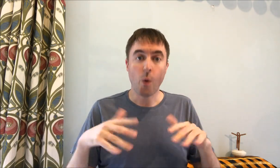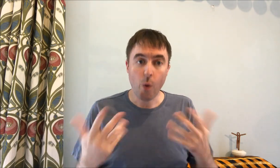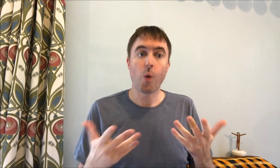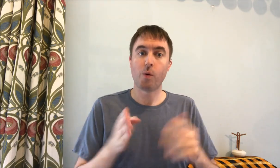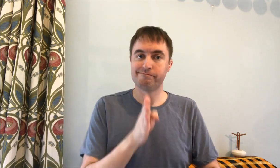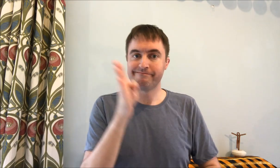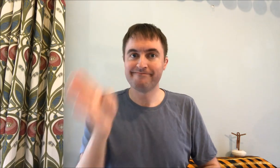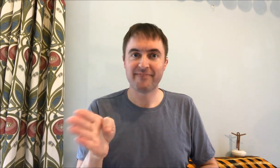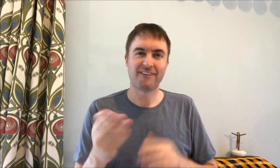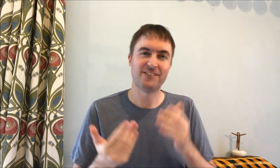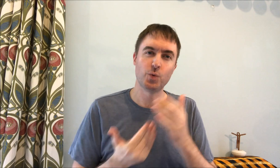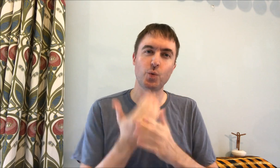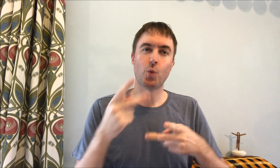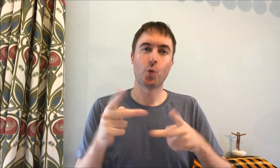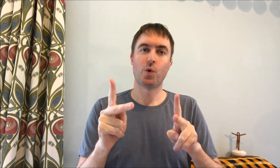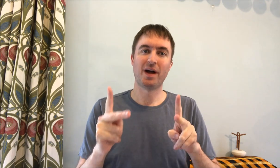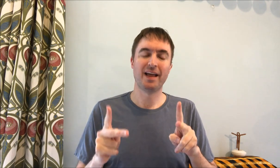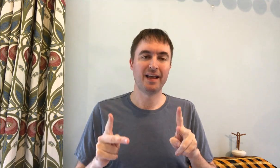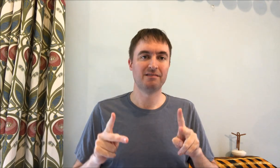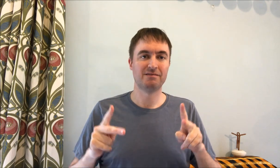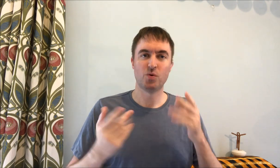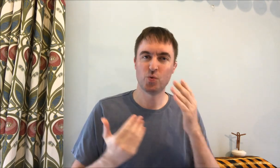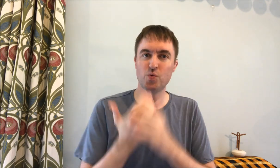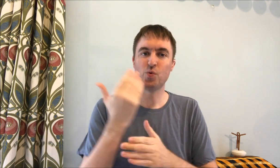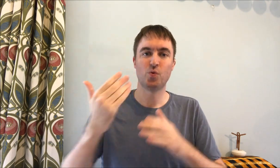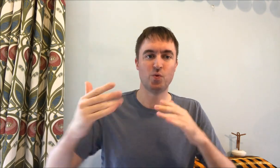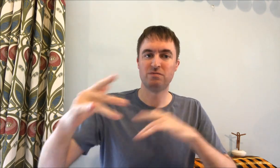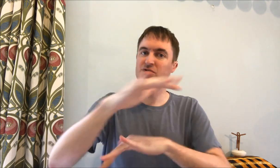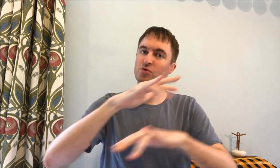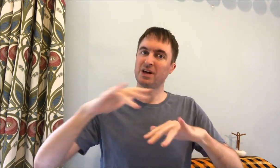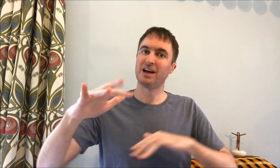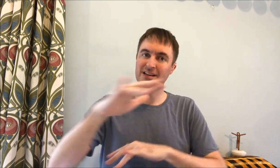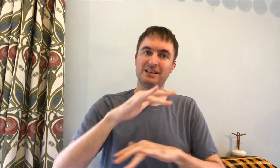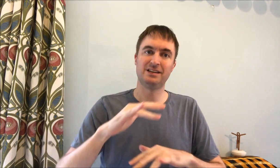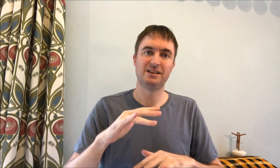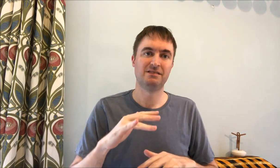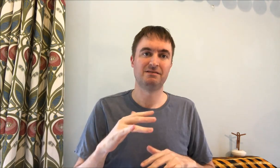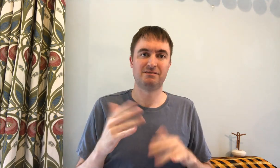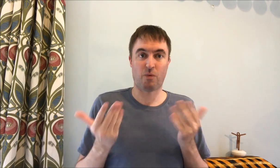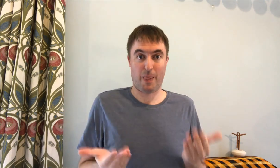or we can find a new way of living, a new society.